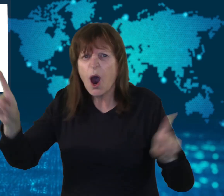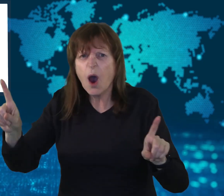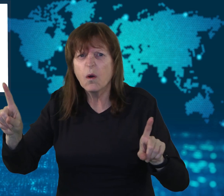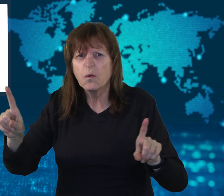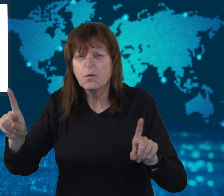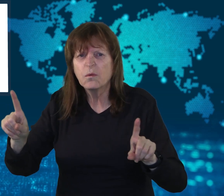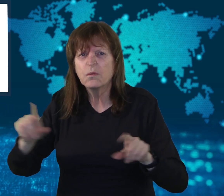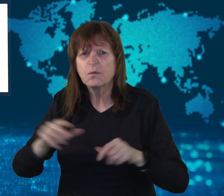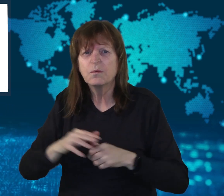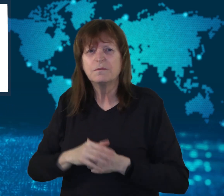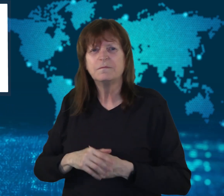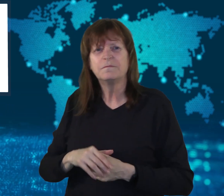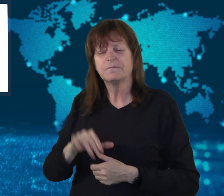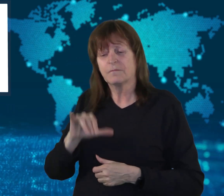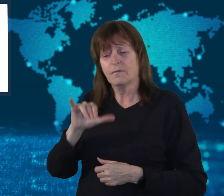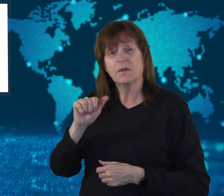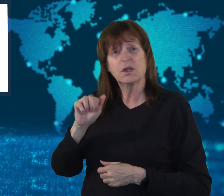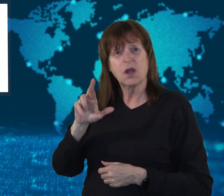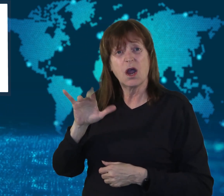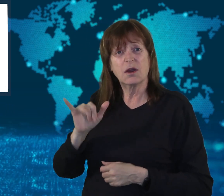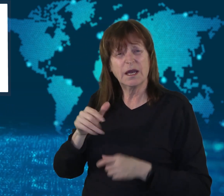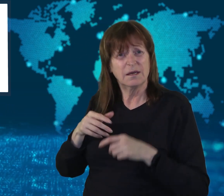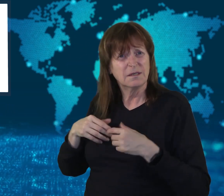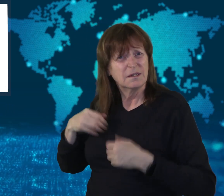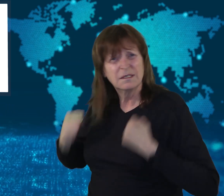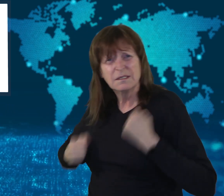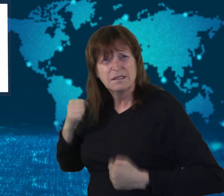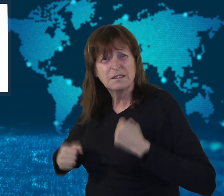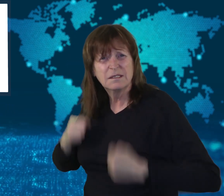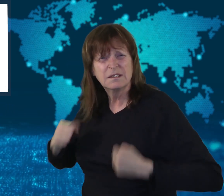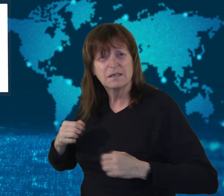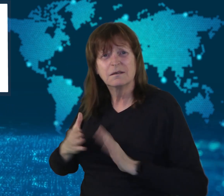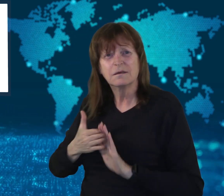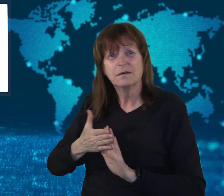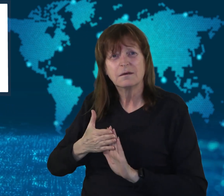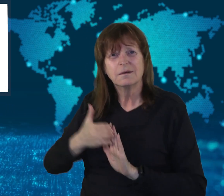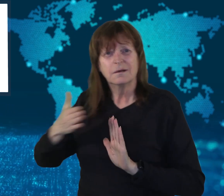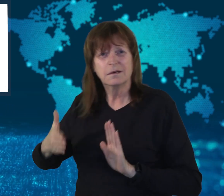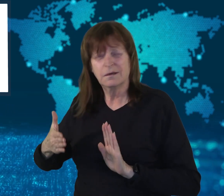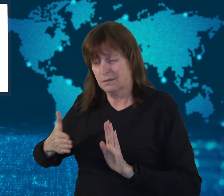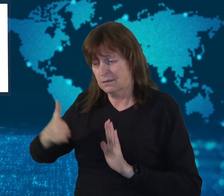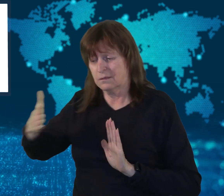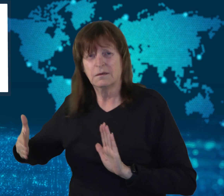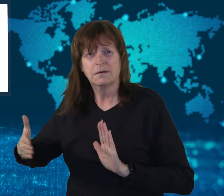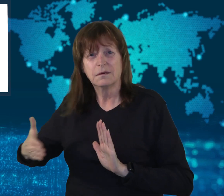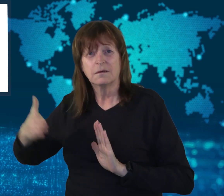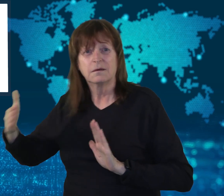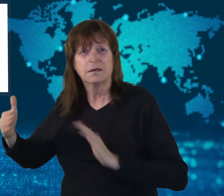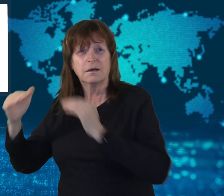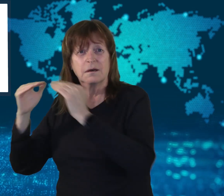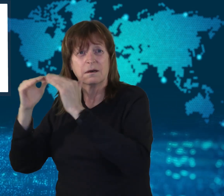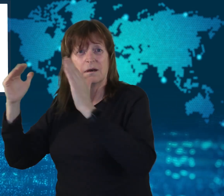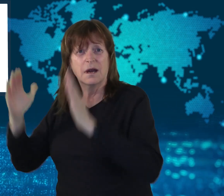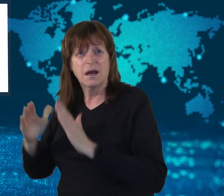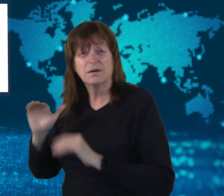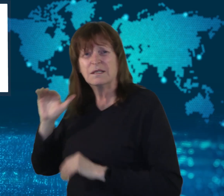and call the police.